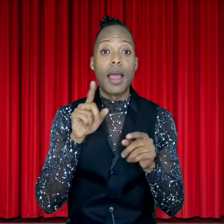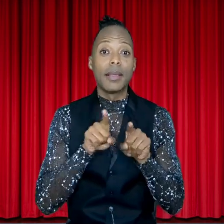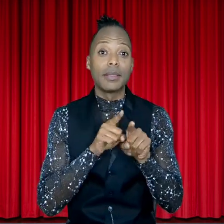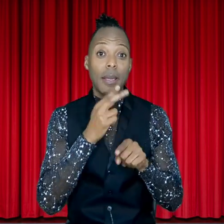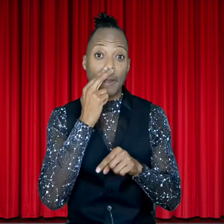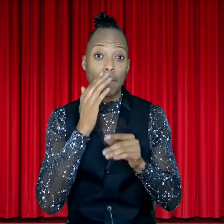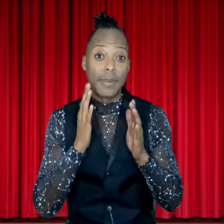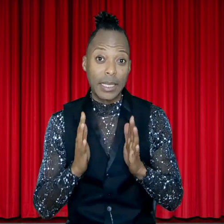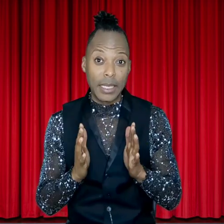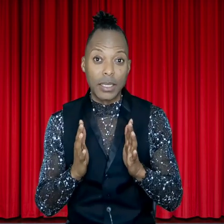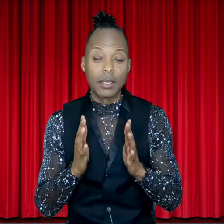you have to think fast...